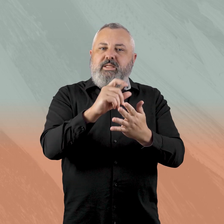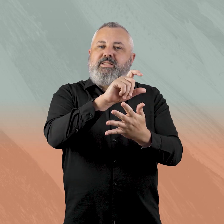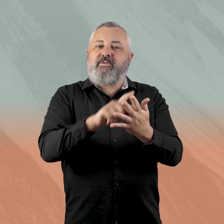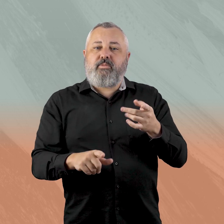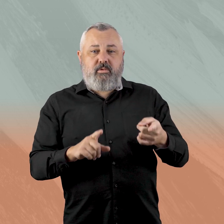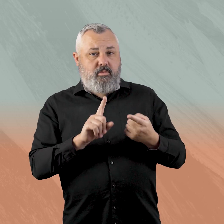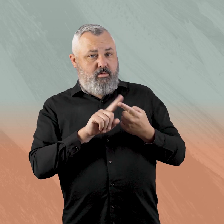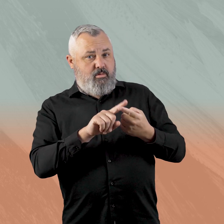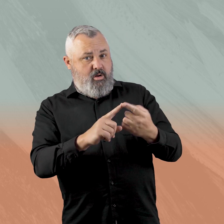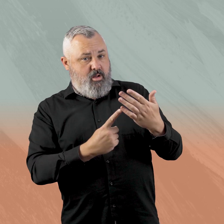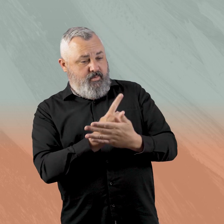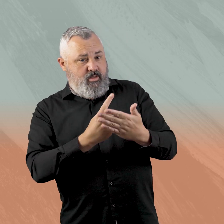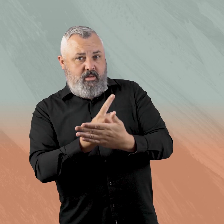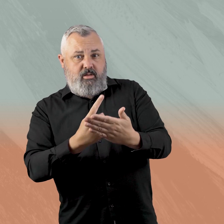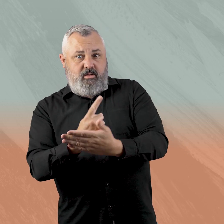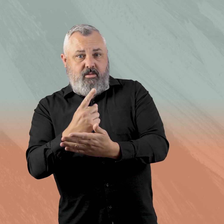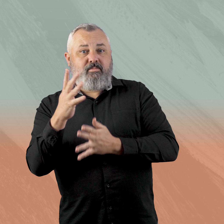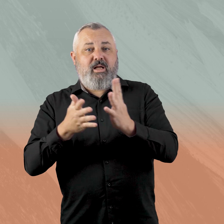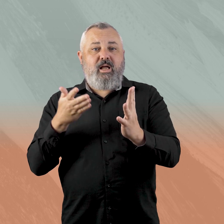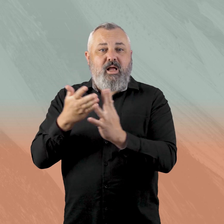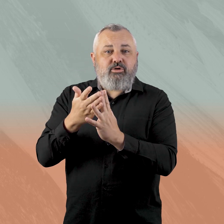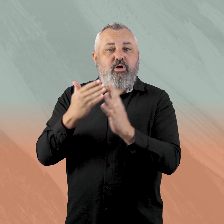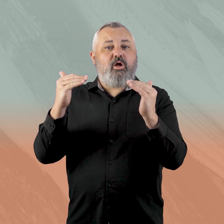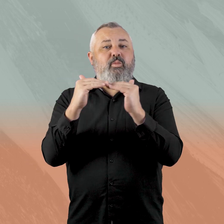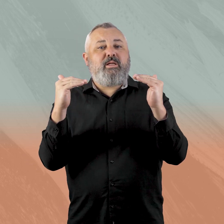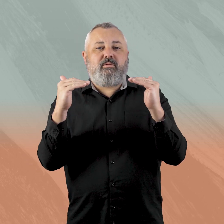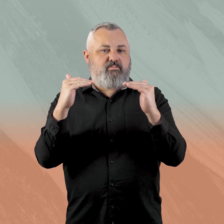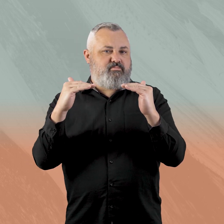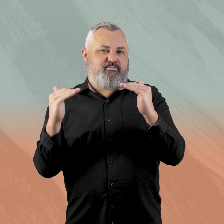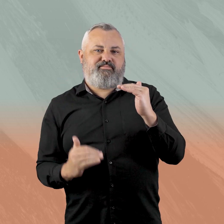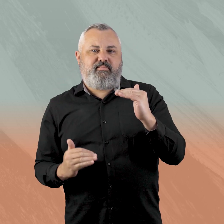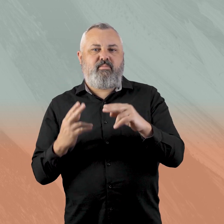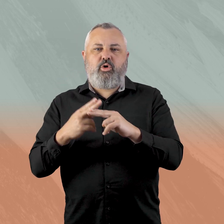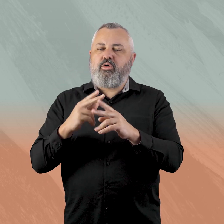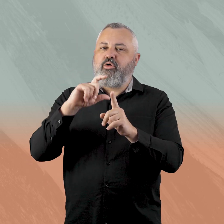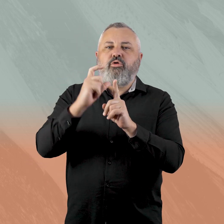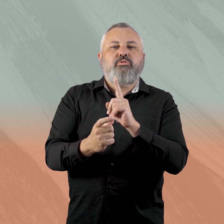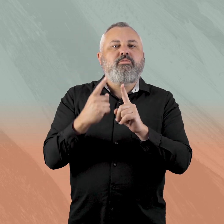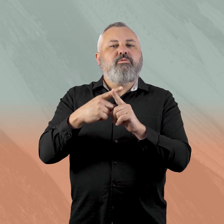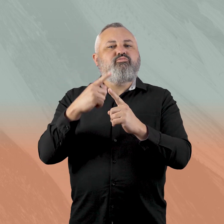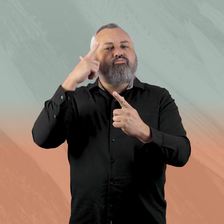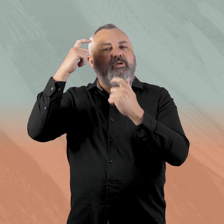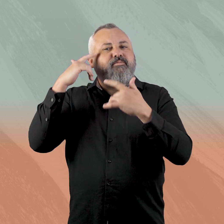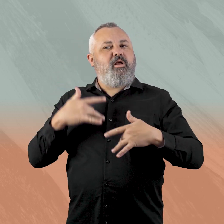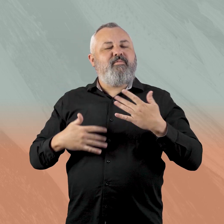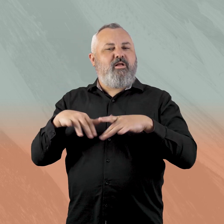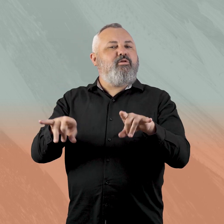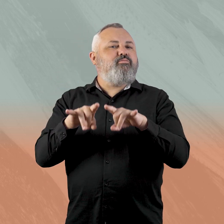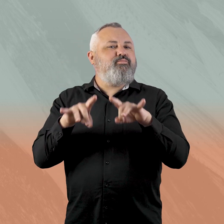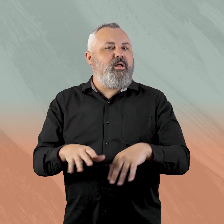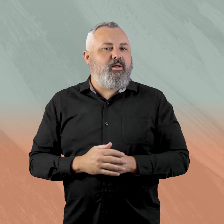disability, results in an ongoing lack of equity and accessibility in Australian cultural and creative life.